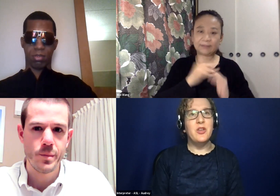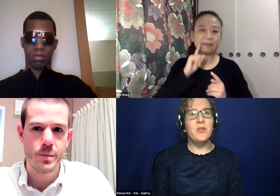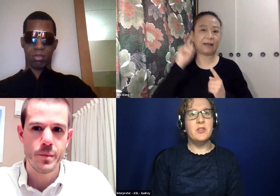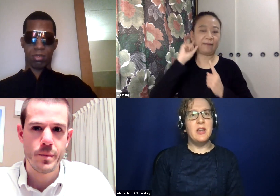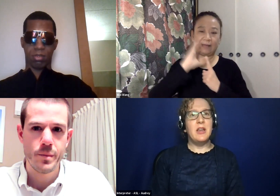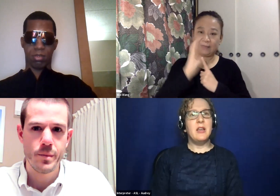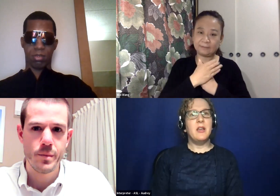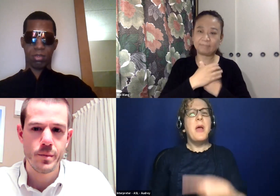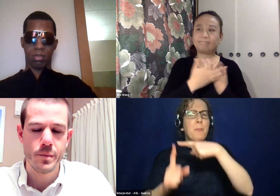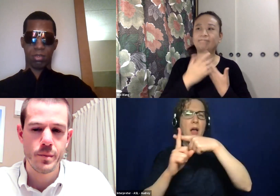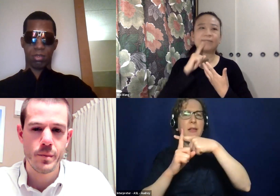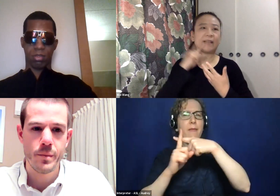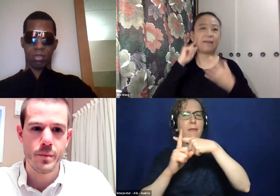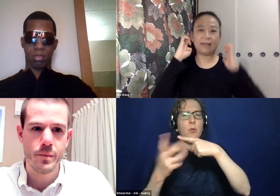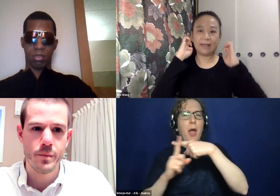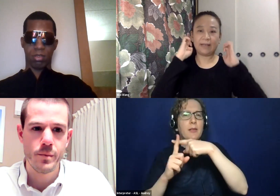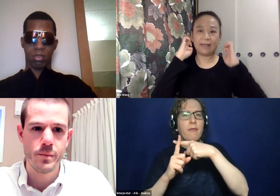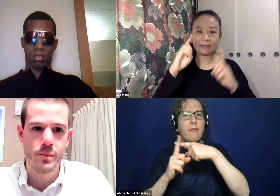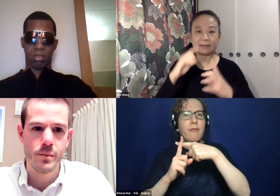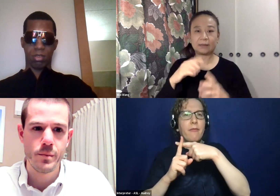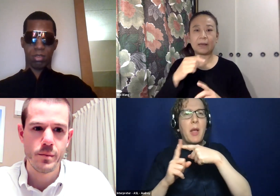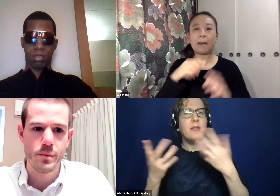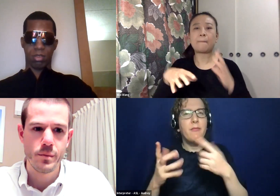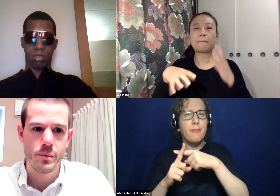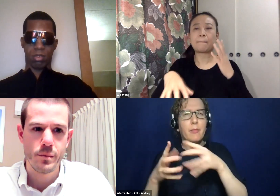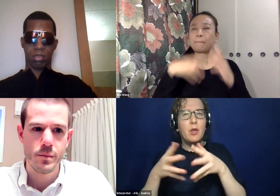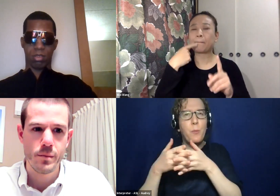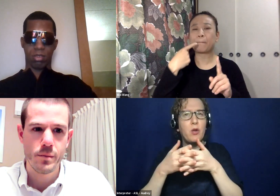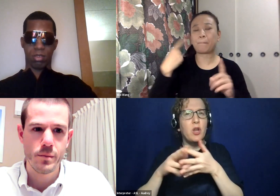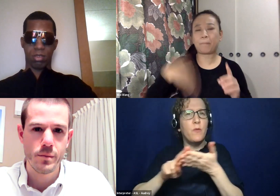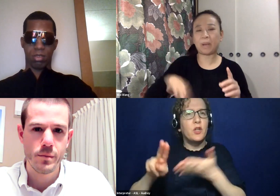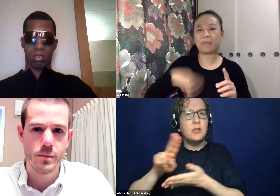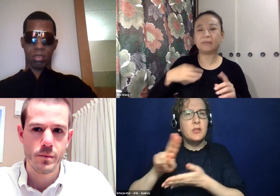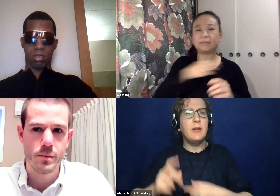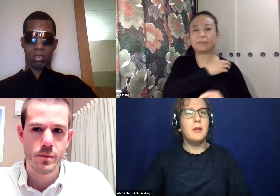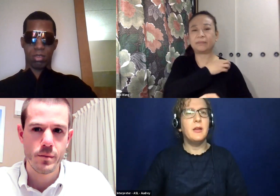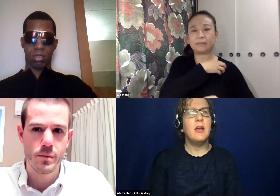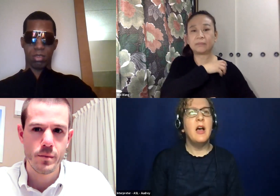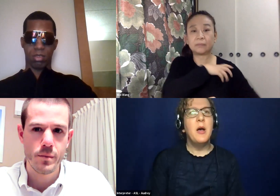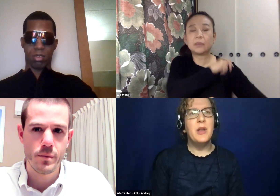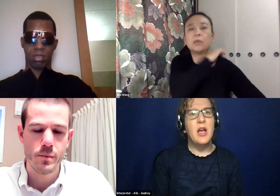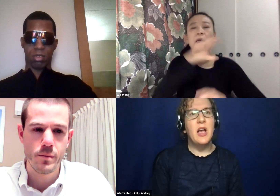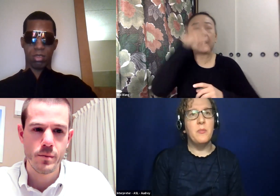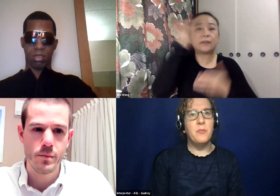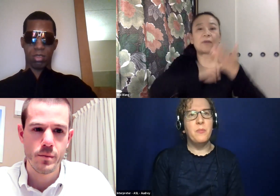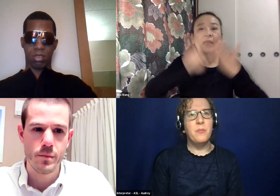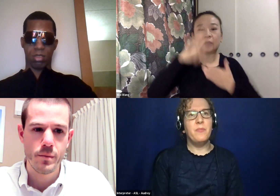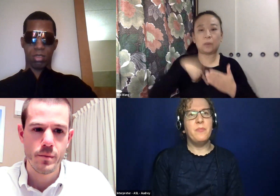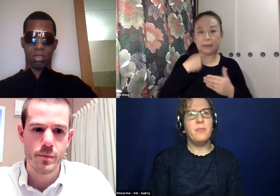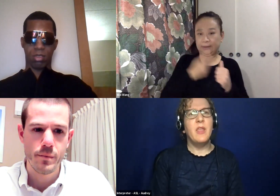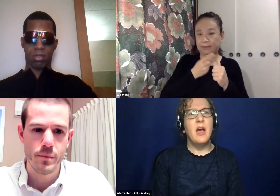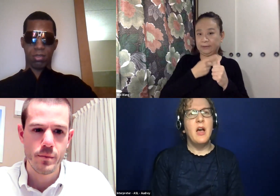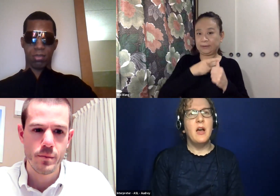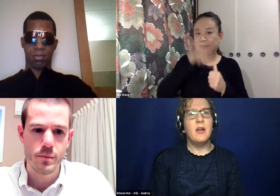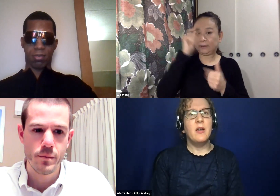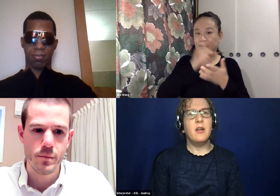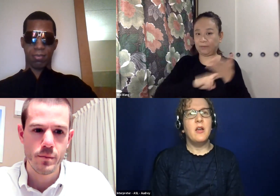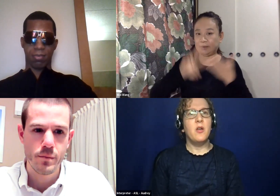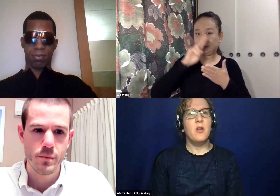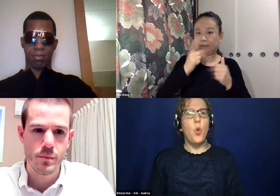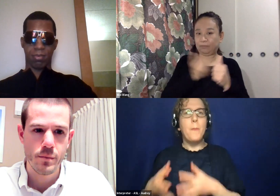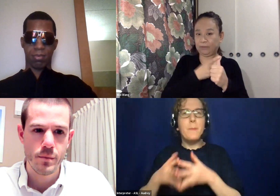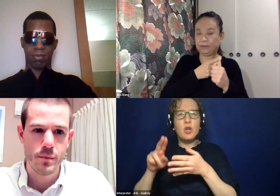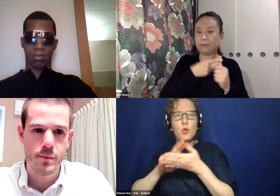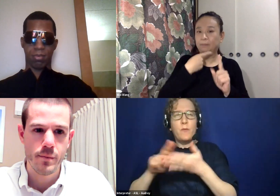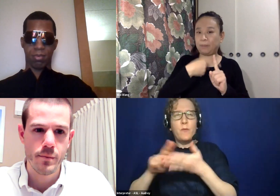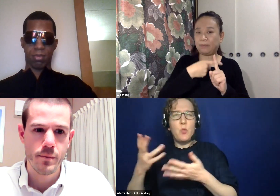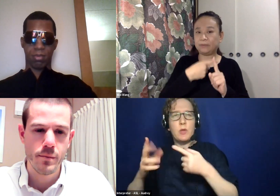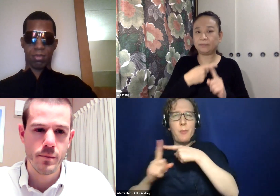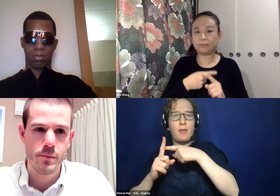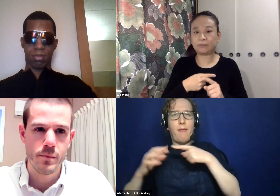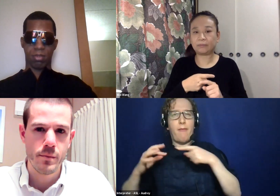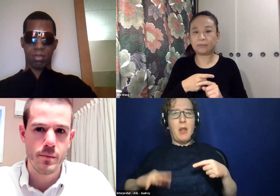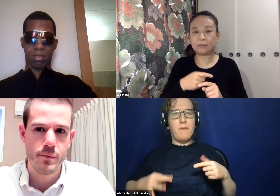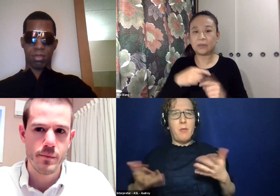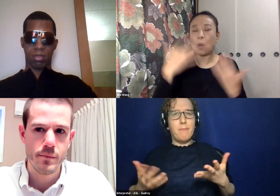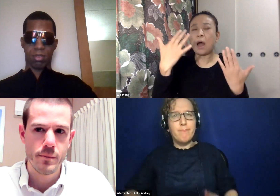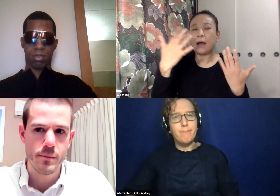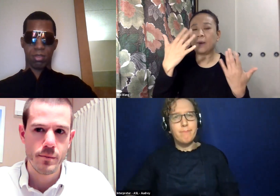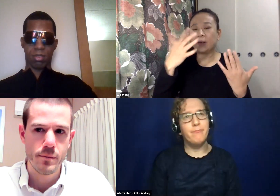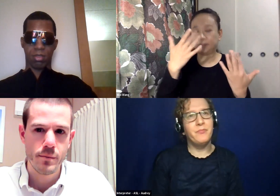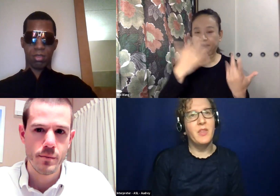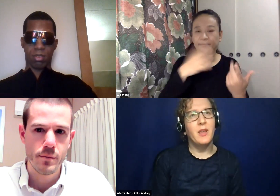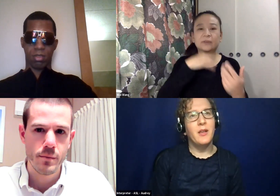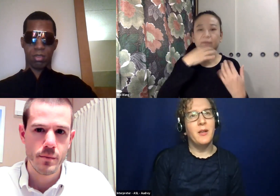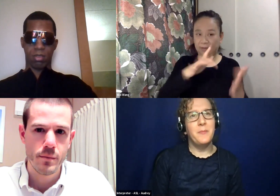was the challenge? >> WEI WANG: But